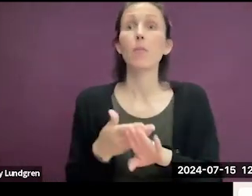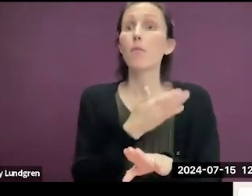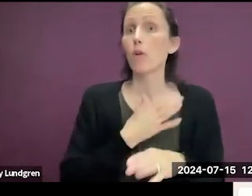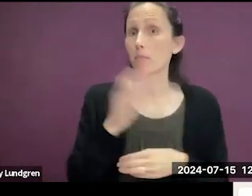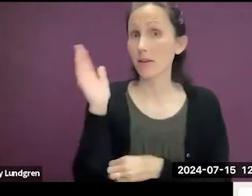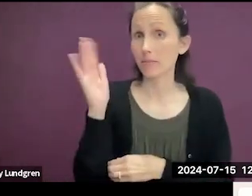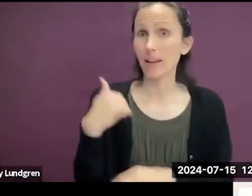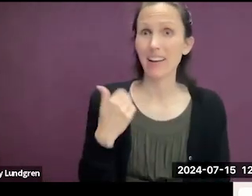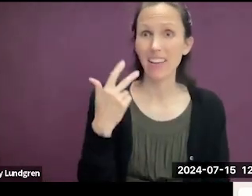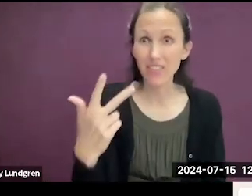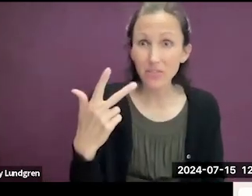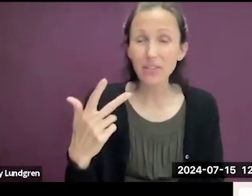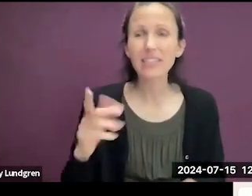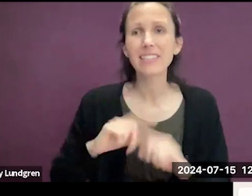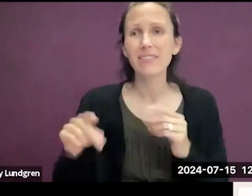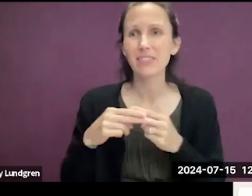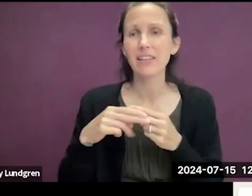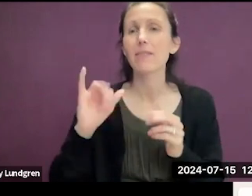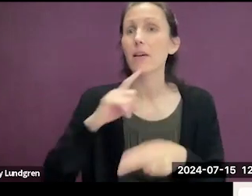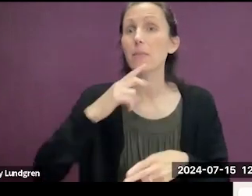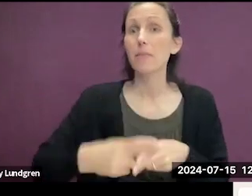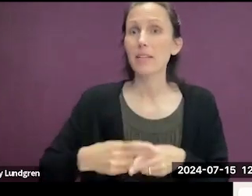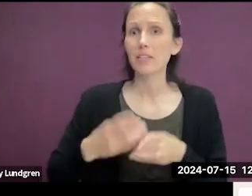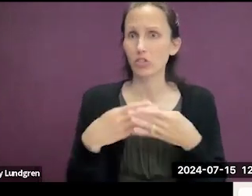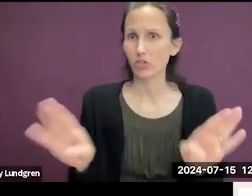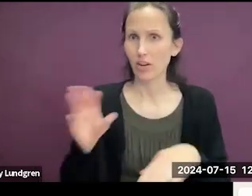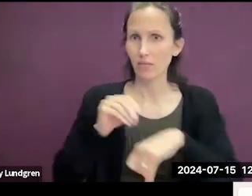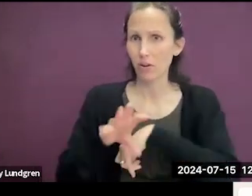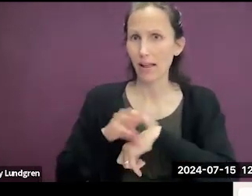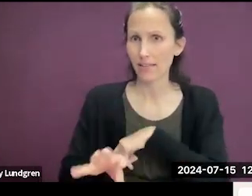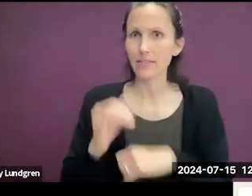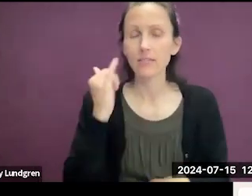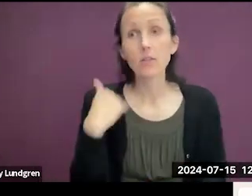that mentioned general guidelines. So if you have a lot of information in one category,